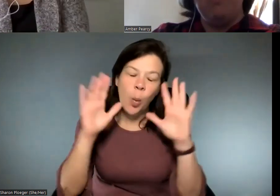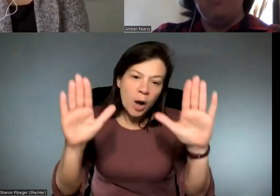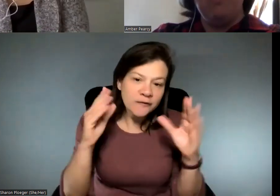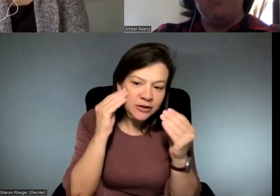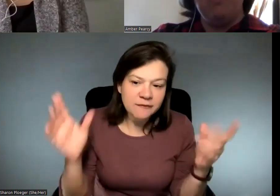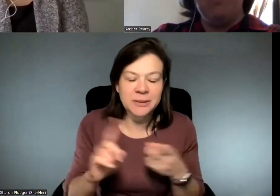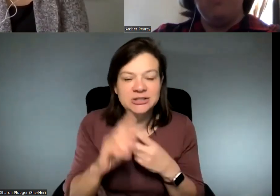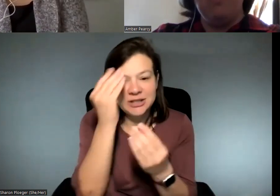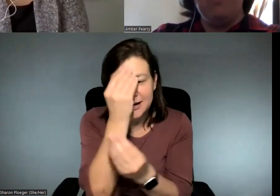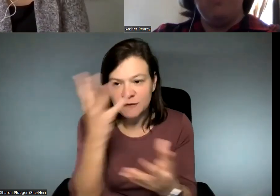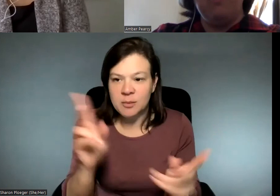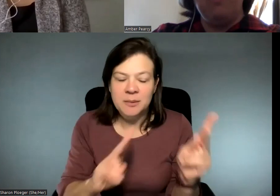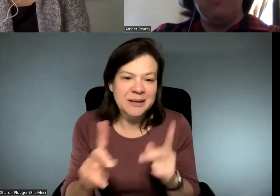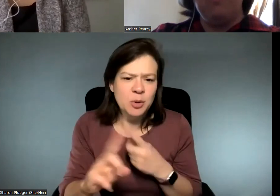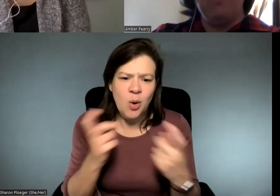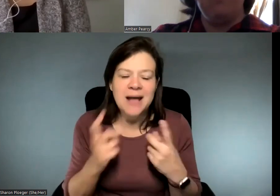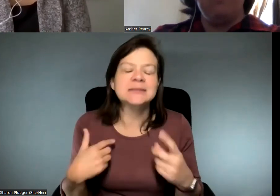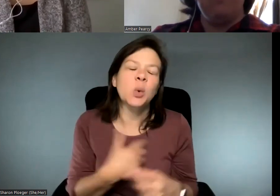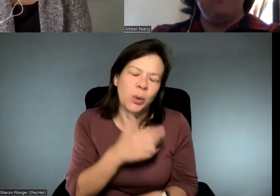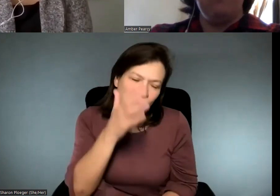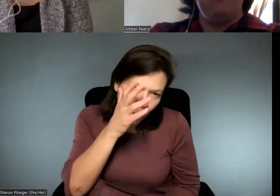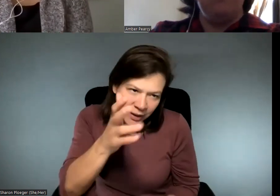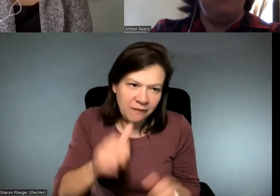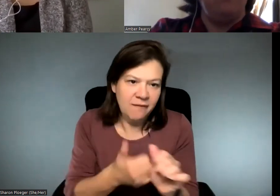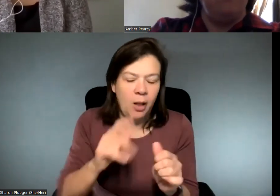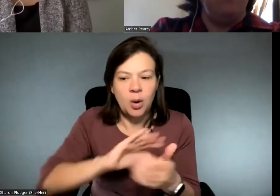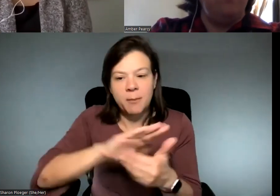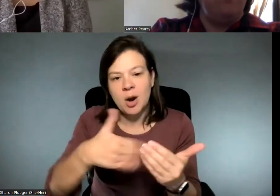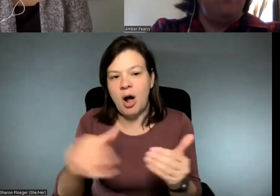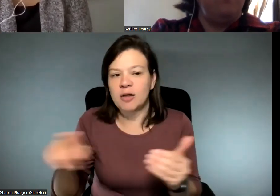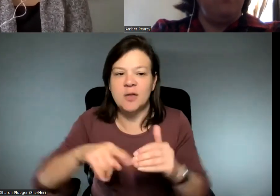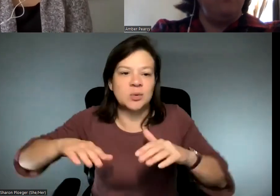To all of you who are asking, we will try to follow up on all of those unanswered questions